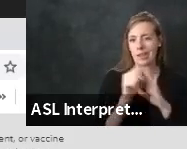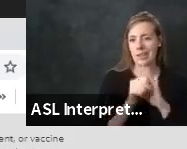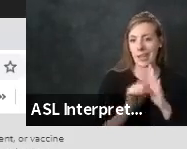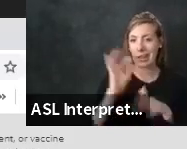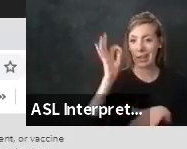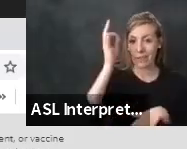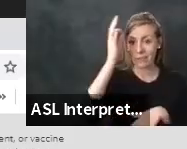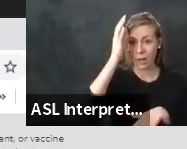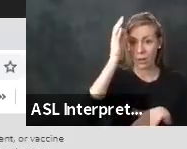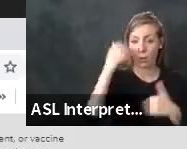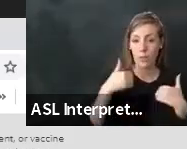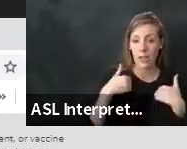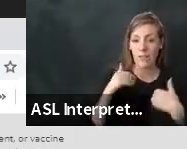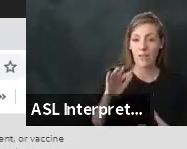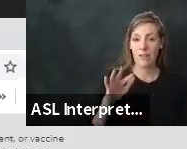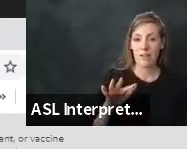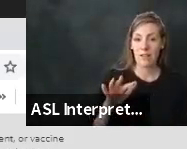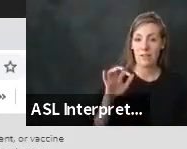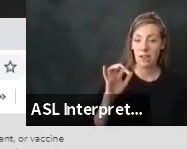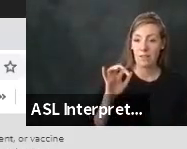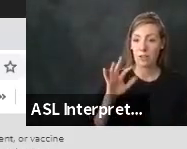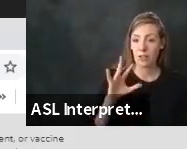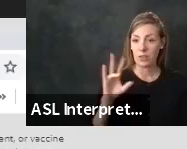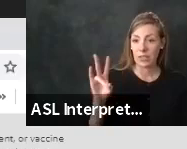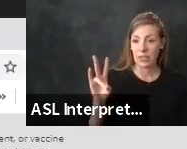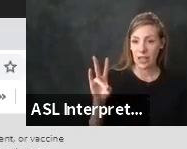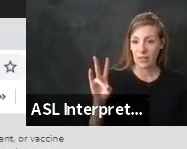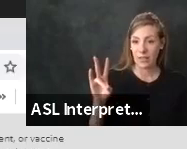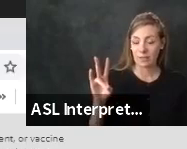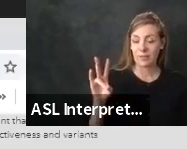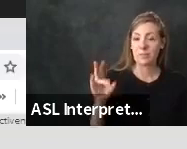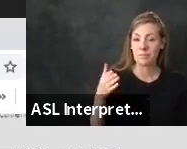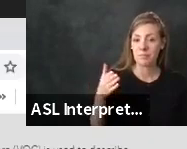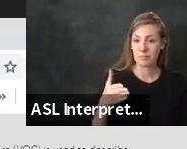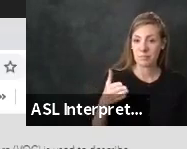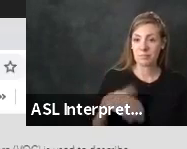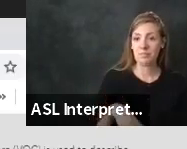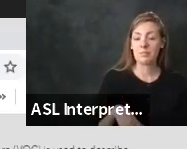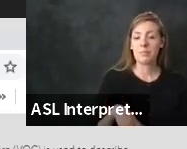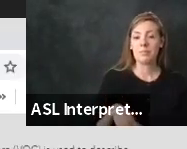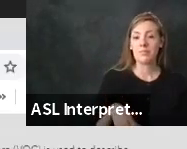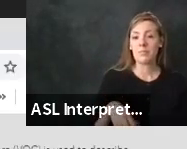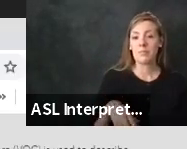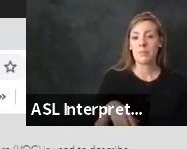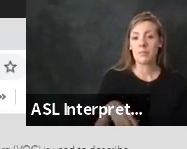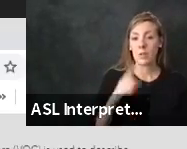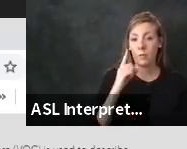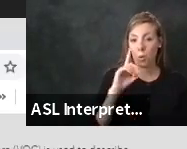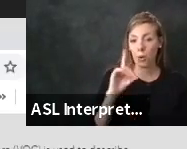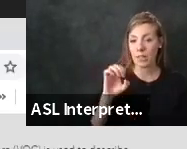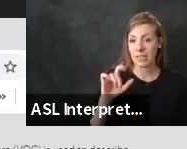We've seen 557 instances of Delta and